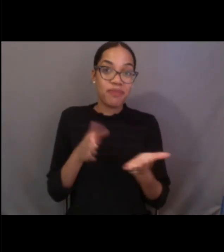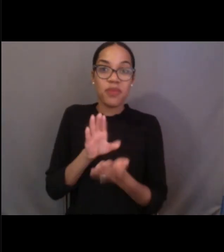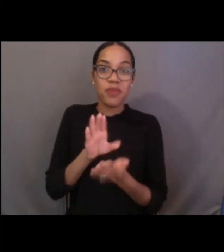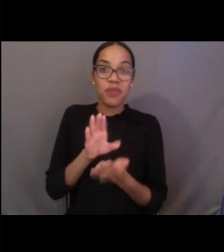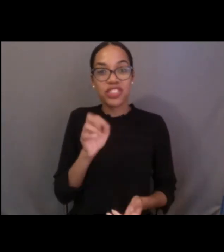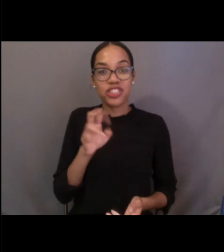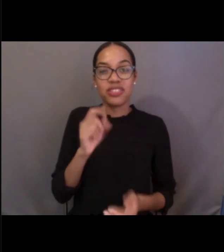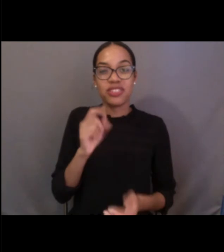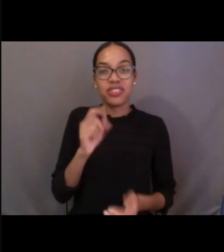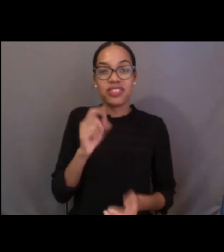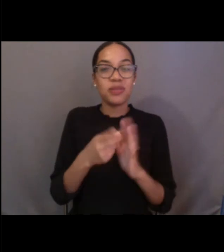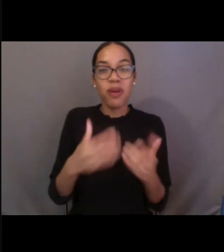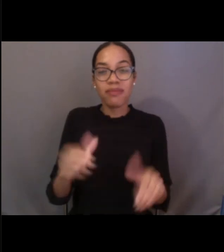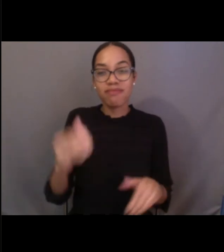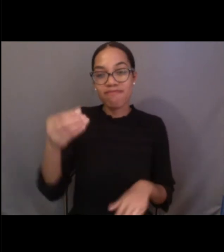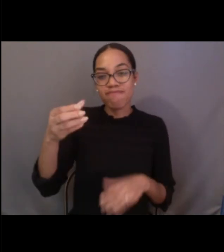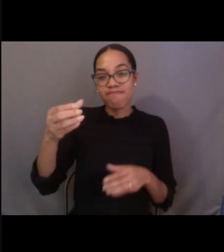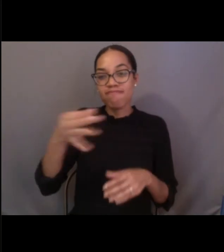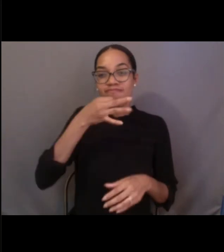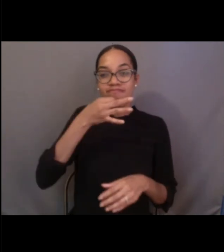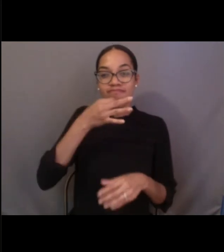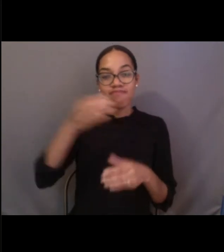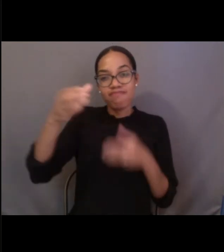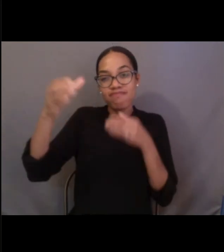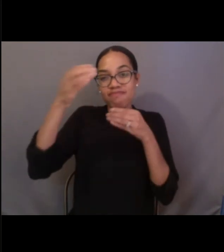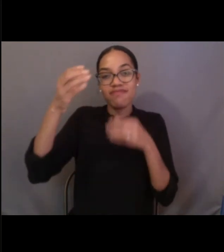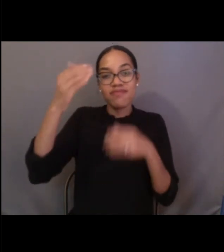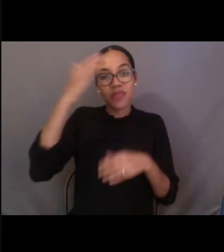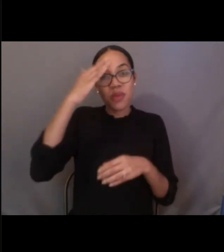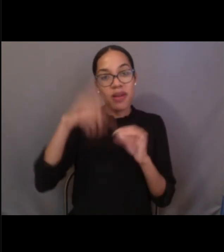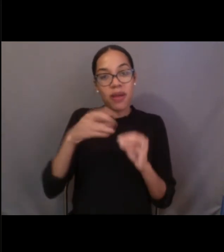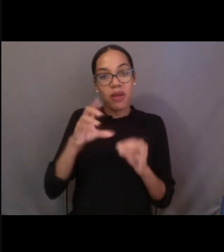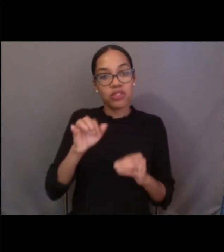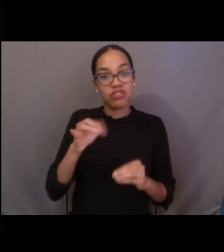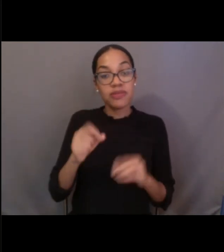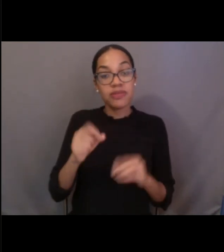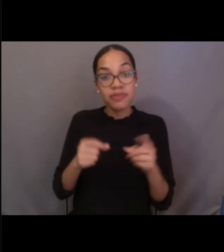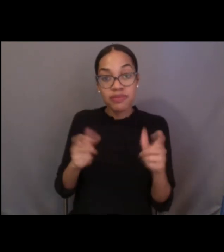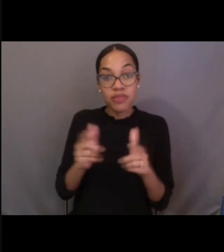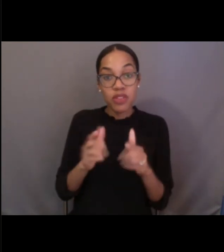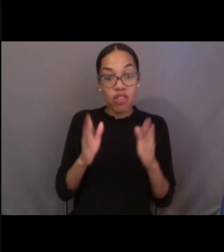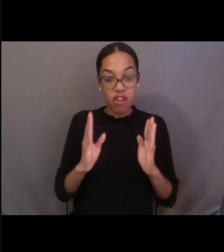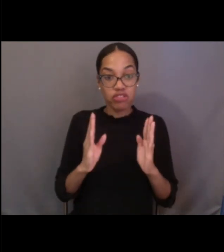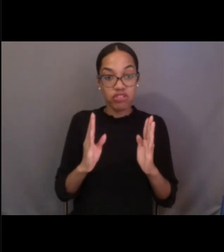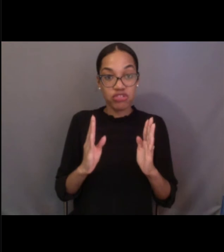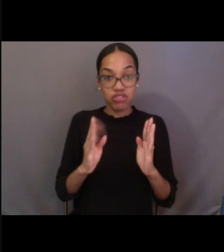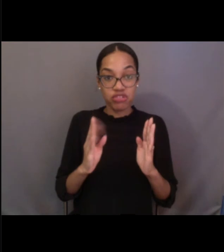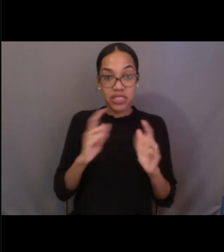But I do have this very large oyster here. But you can see. They have a shell I can open and close.